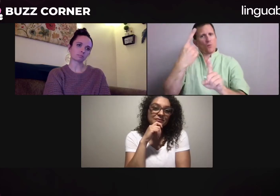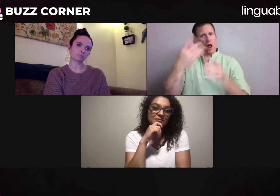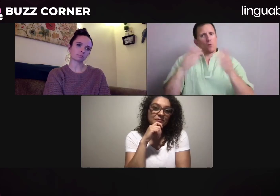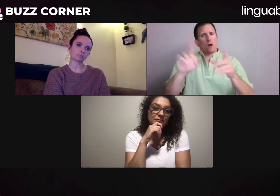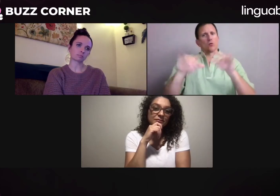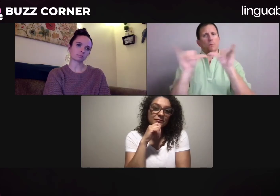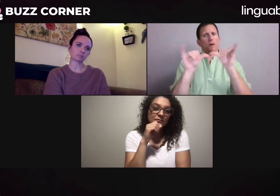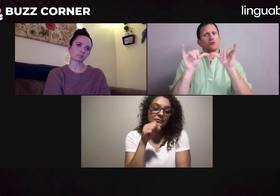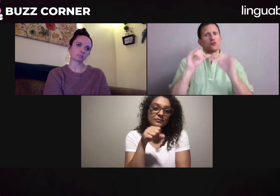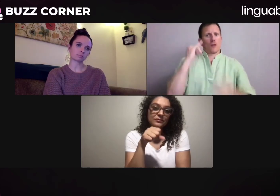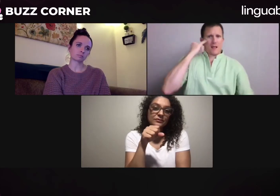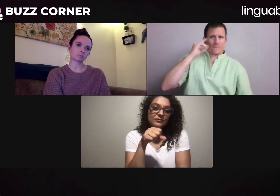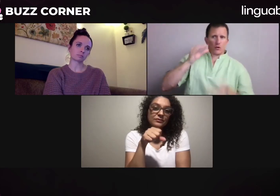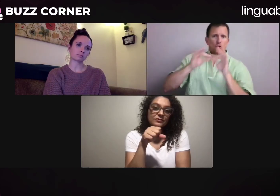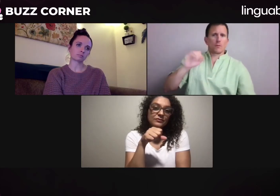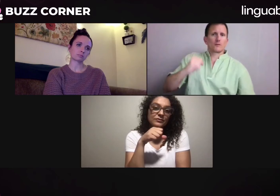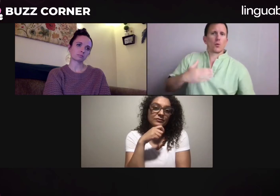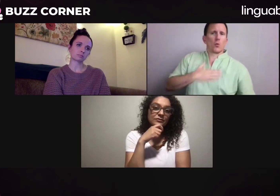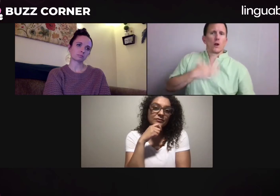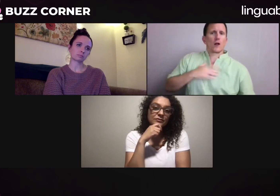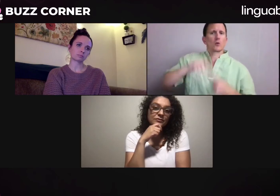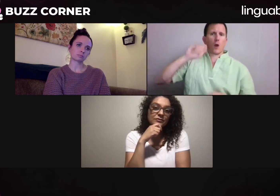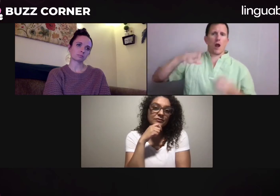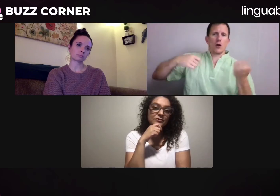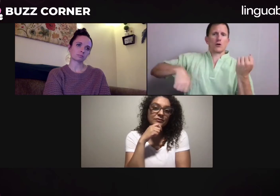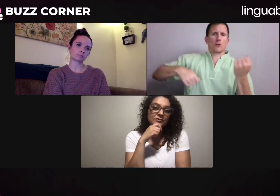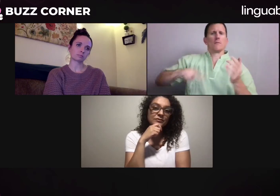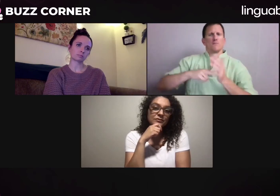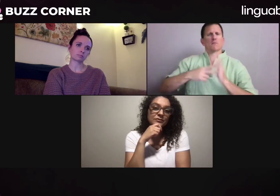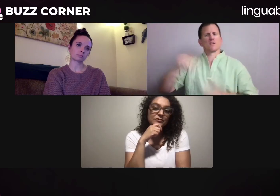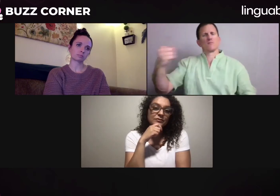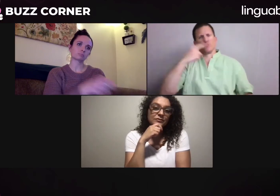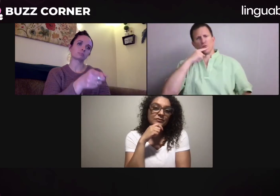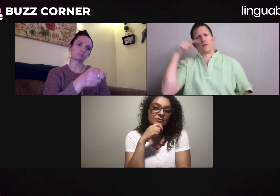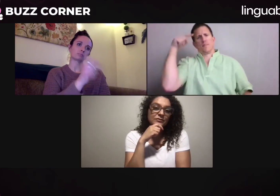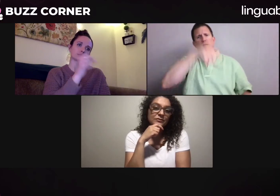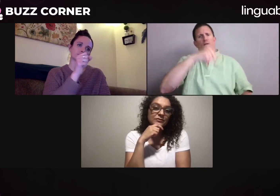And I think that's one way to measure whether or not they're there